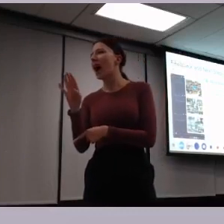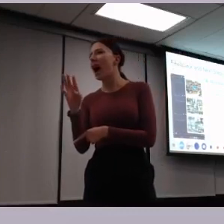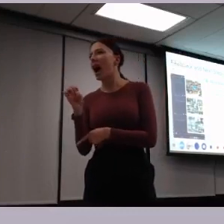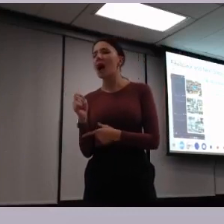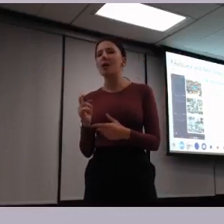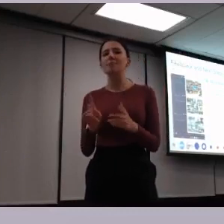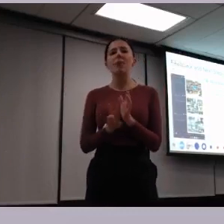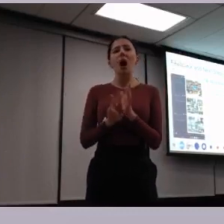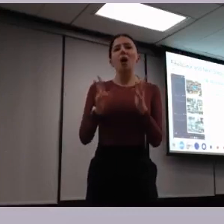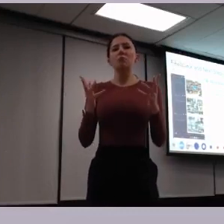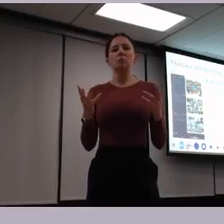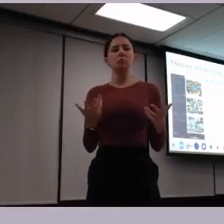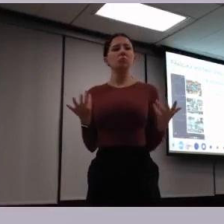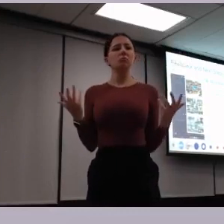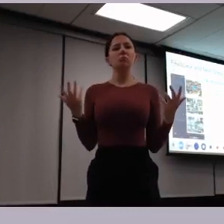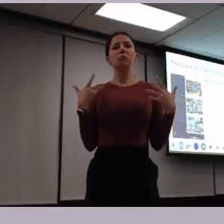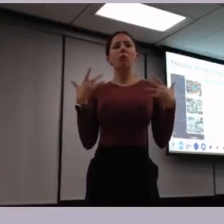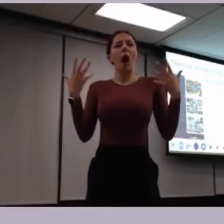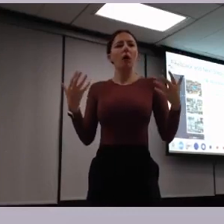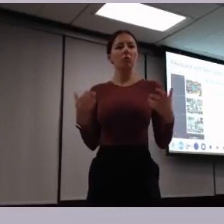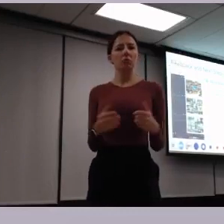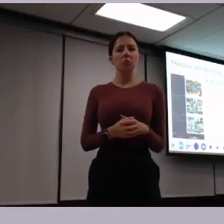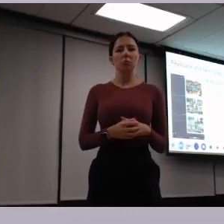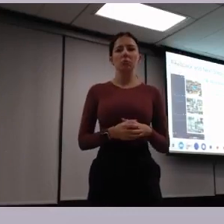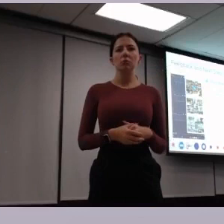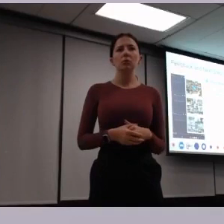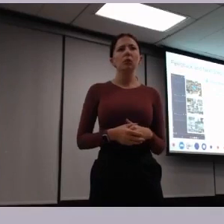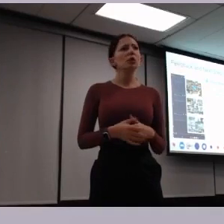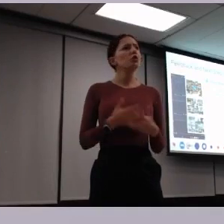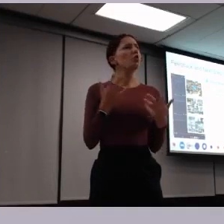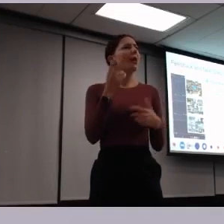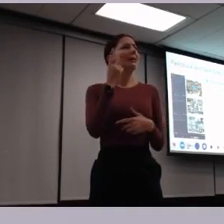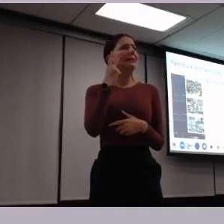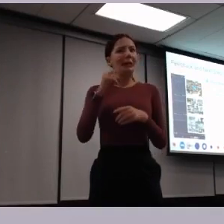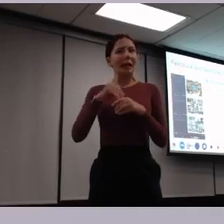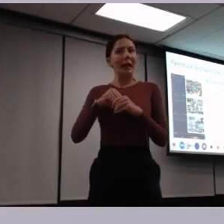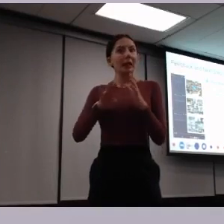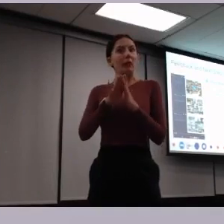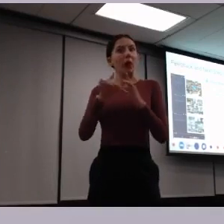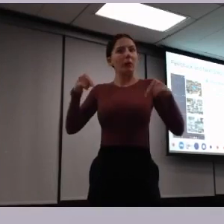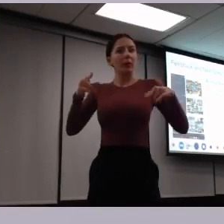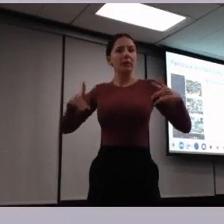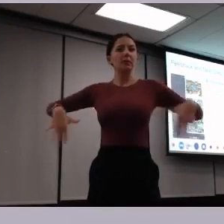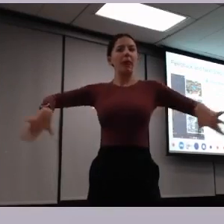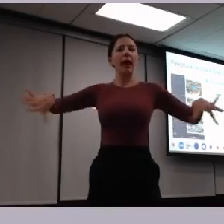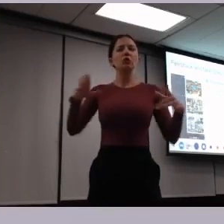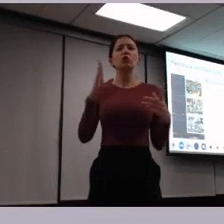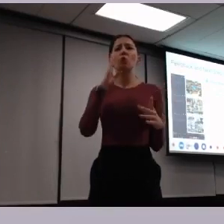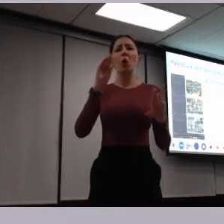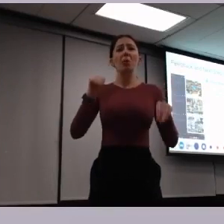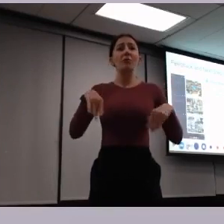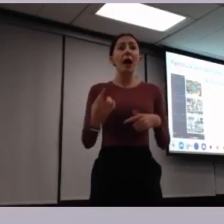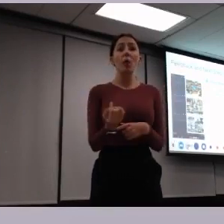and the forms in the in the development of these spaces. So you'll be given one sticker and we're asking you to provide